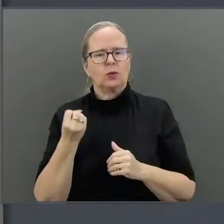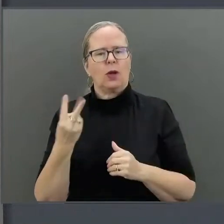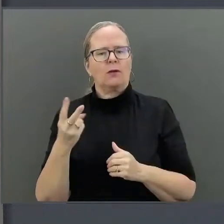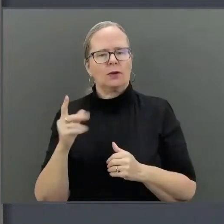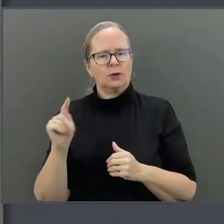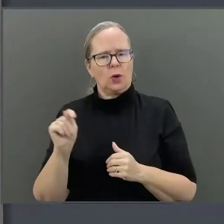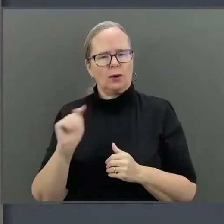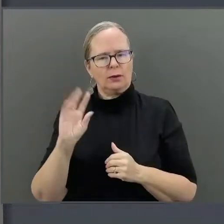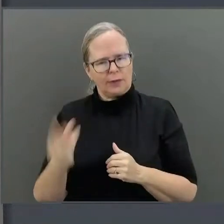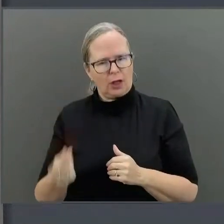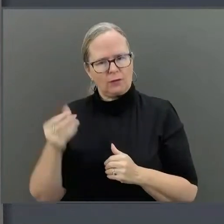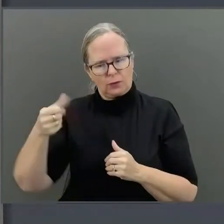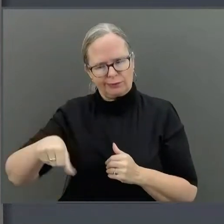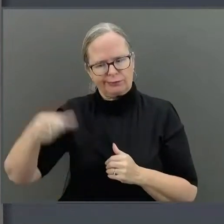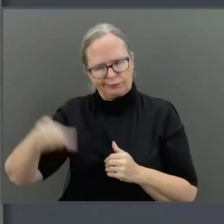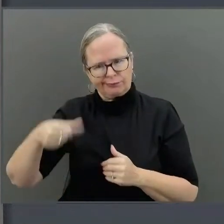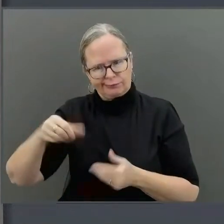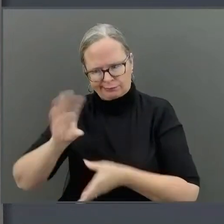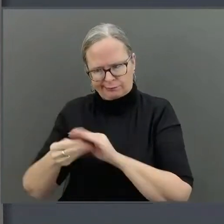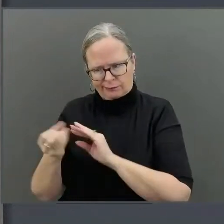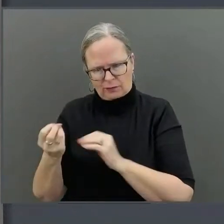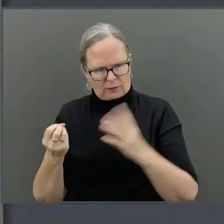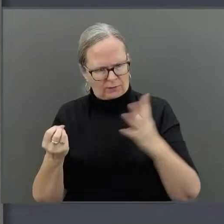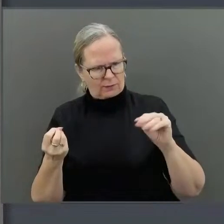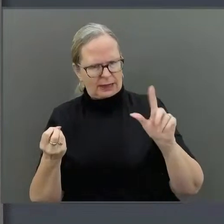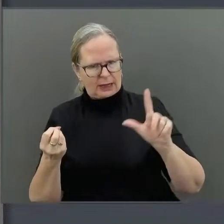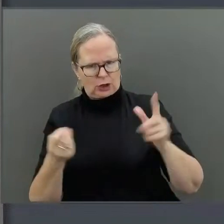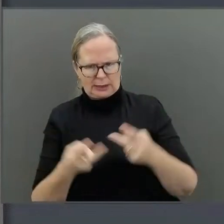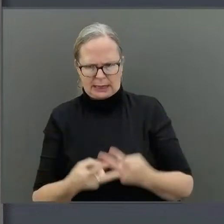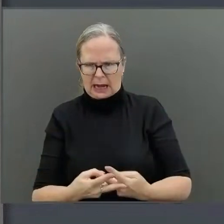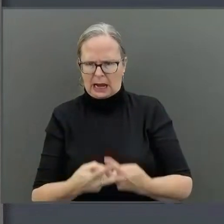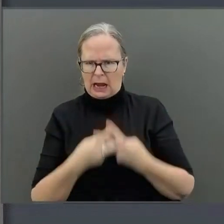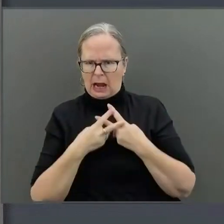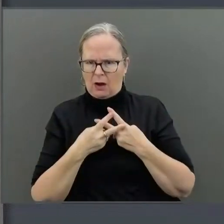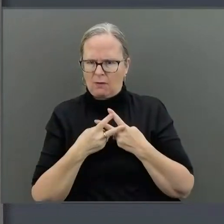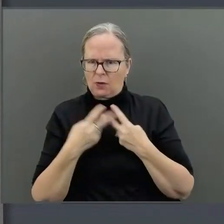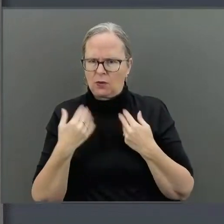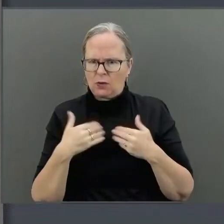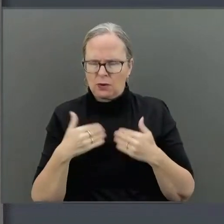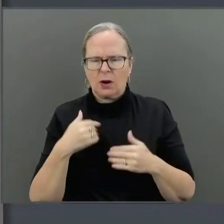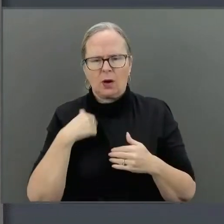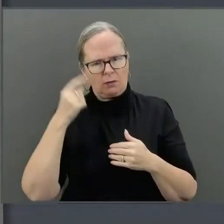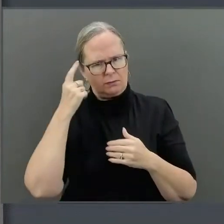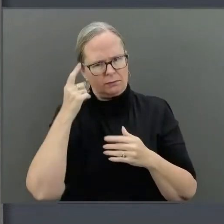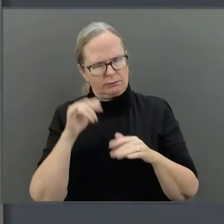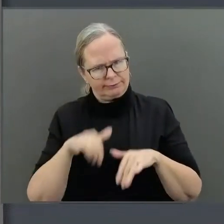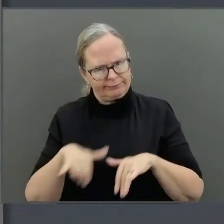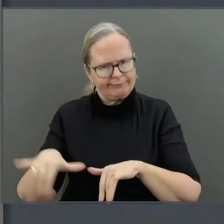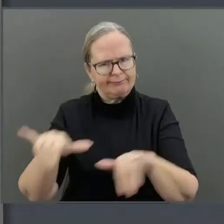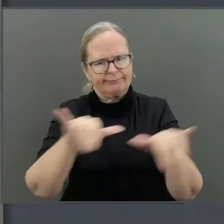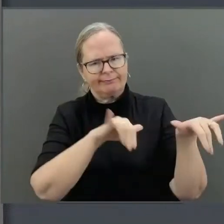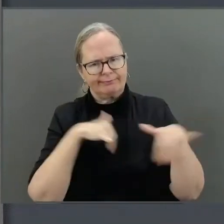how we've been doing a great job of cutting back and we have a warm weekend forecasted ahead of us